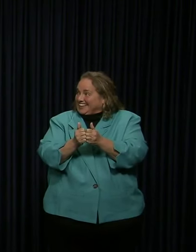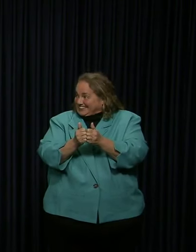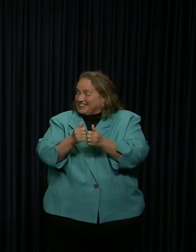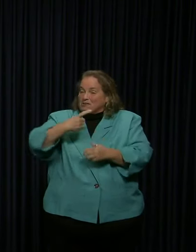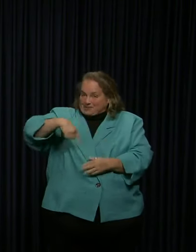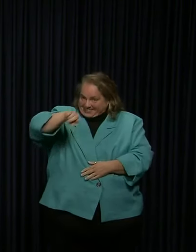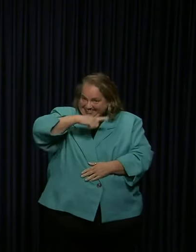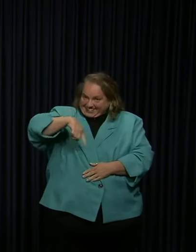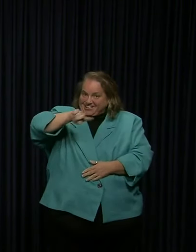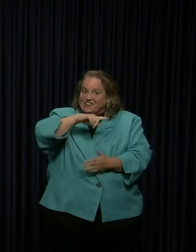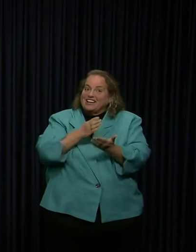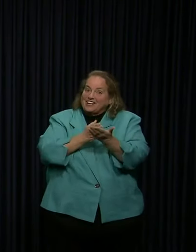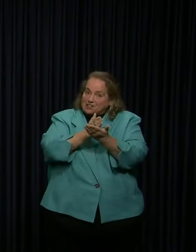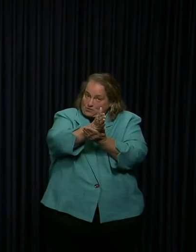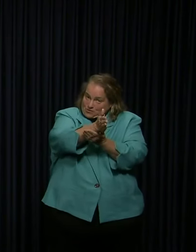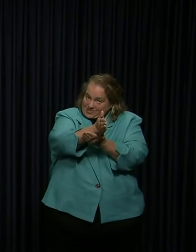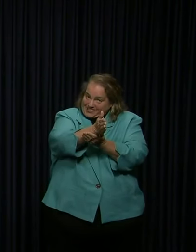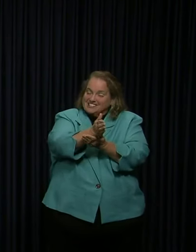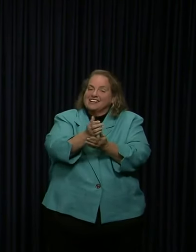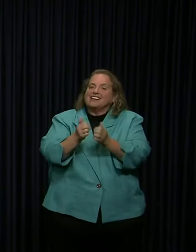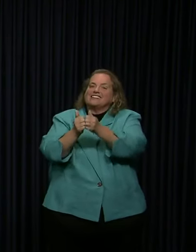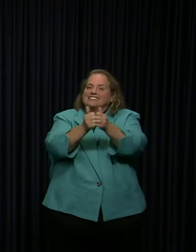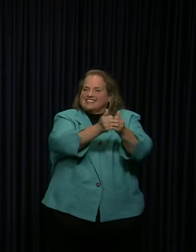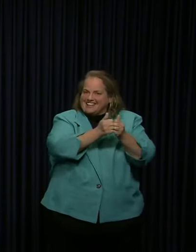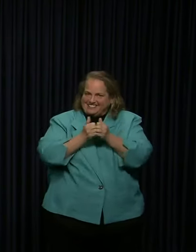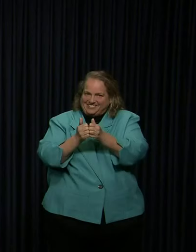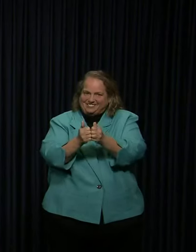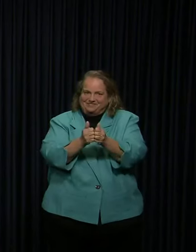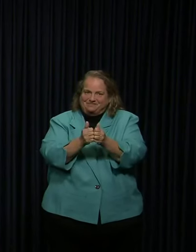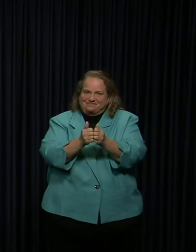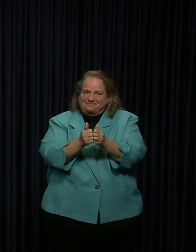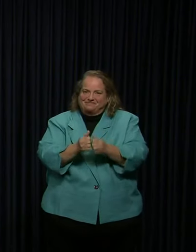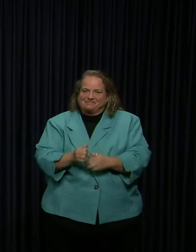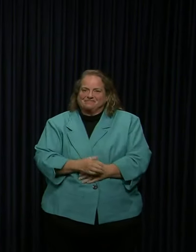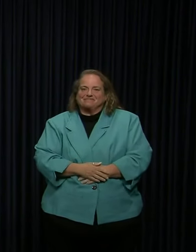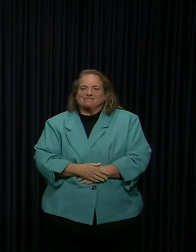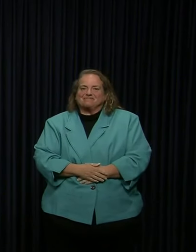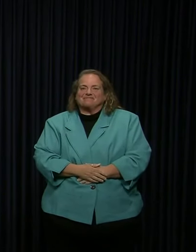ELSE. THIS IS OUR CHAPTER IN HISTORY,